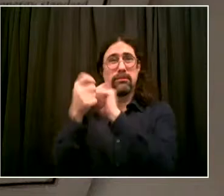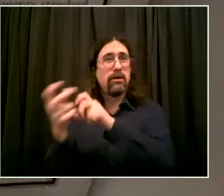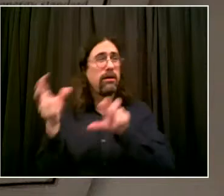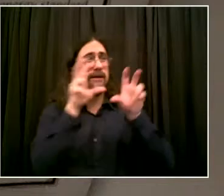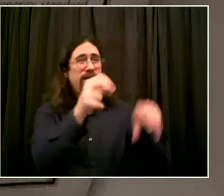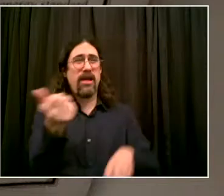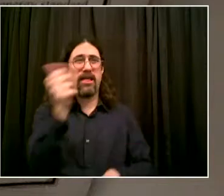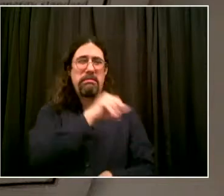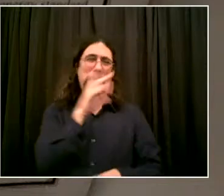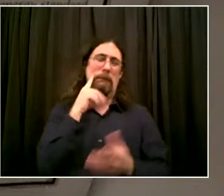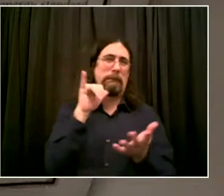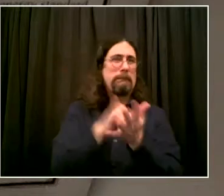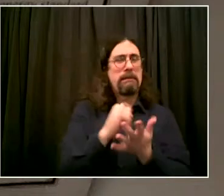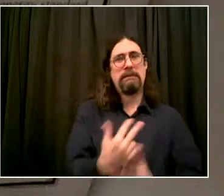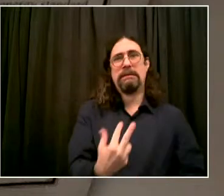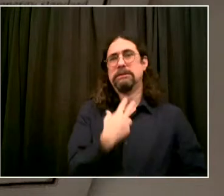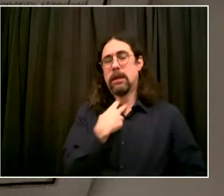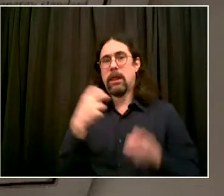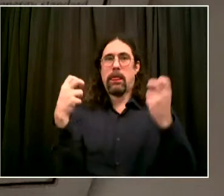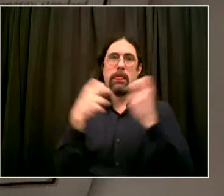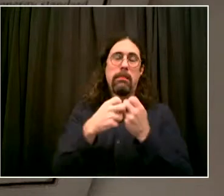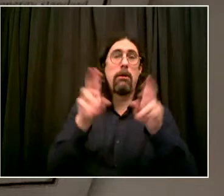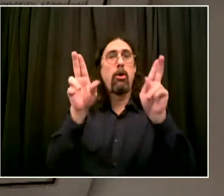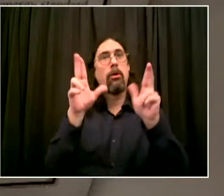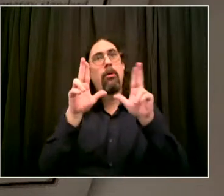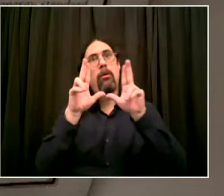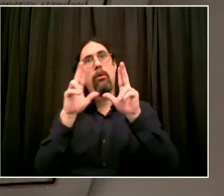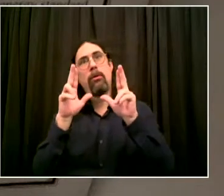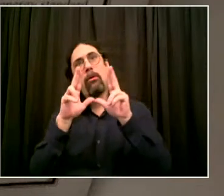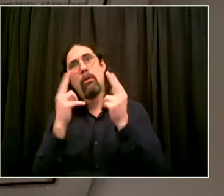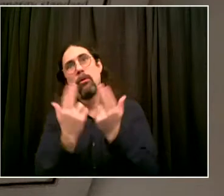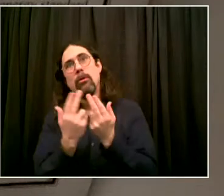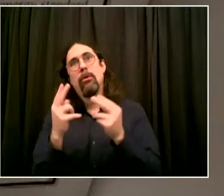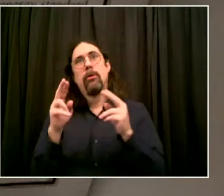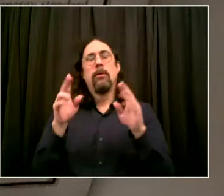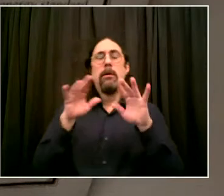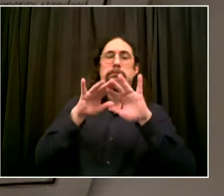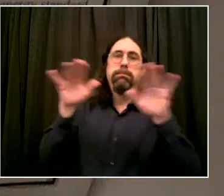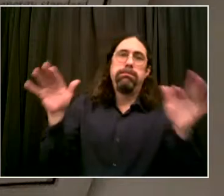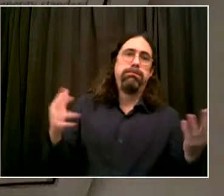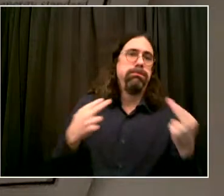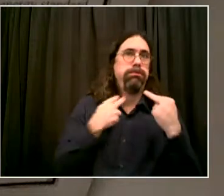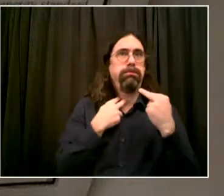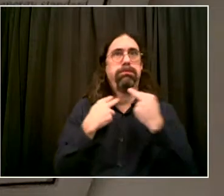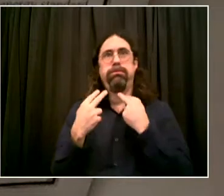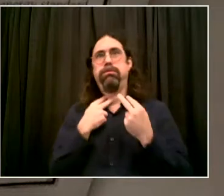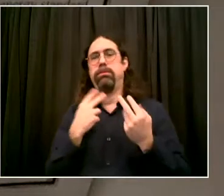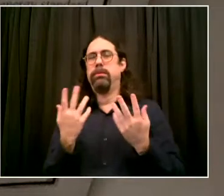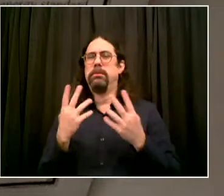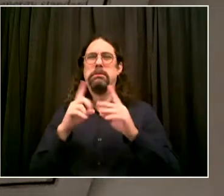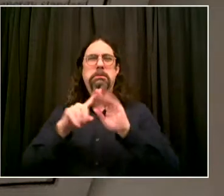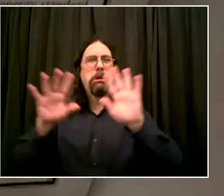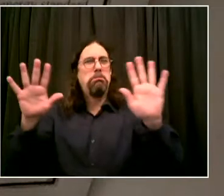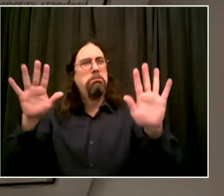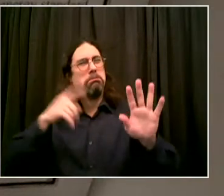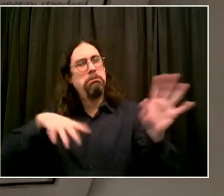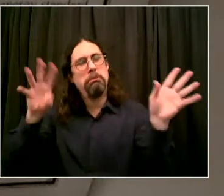OF PLAYERS HERE INCLUDING THE COMPTROLLER WHO I'VE WORKED WITH EXTRAORDINARY DILIGENCE TO GO THROUGH THE NOT INSIGNIFICANT PROCOCESS OF FIGURING OUT HOW